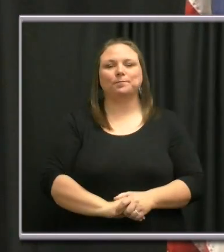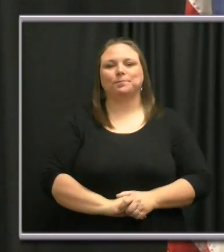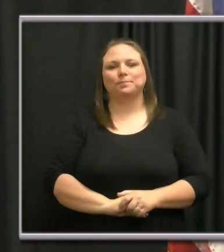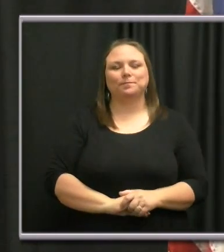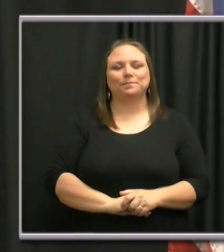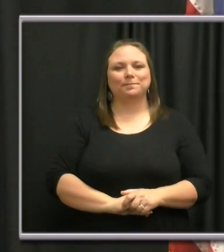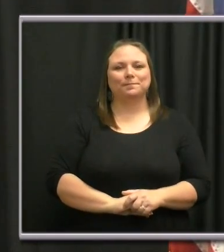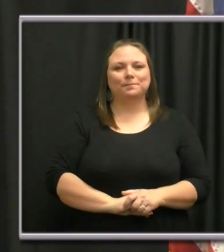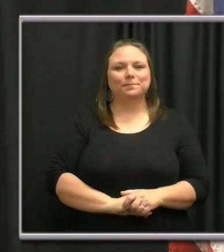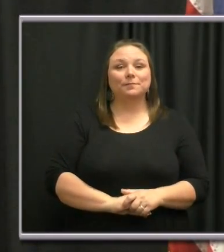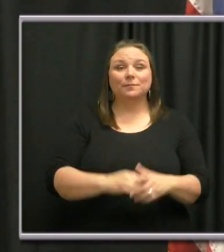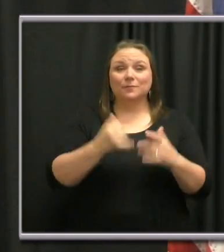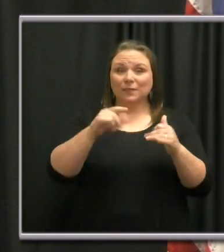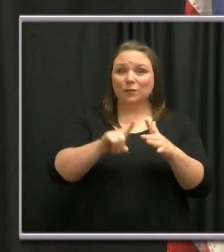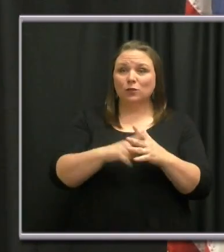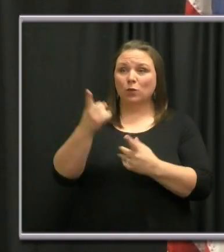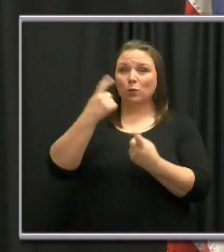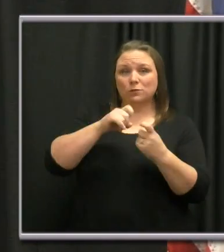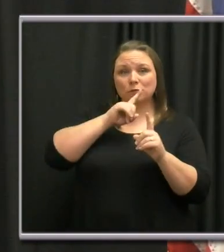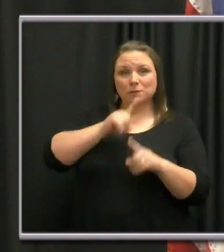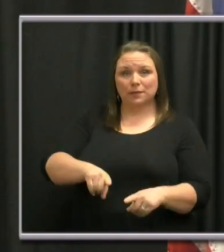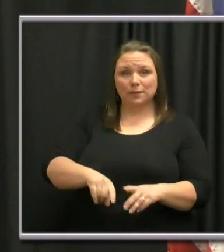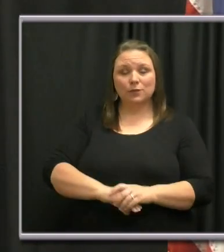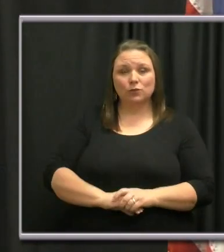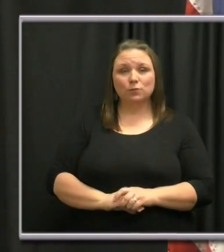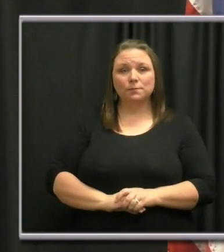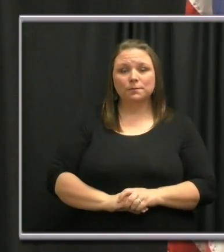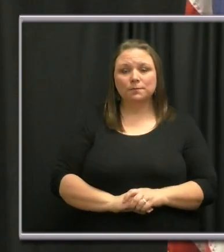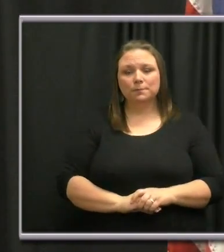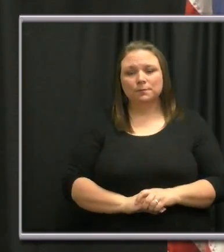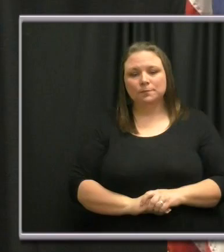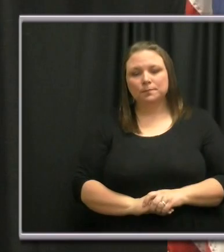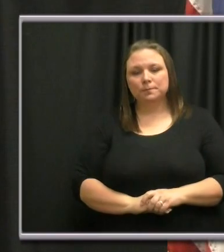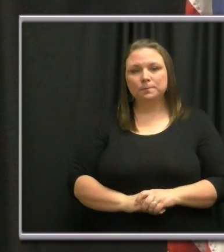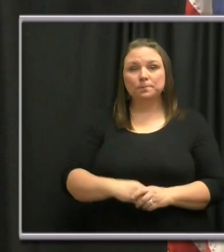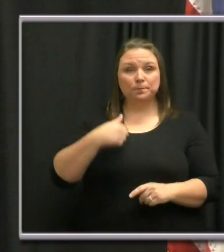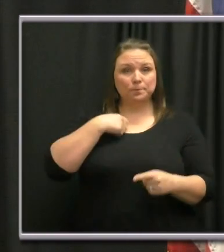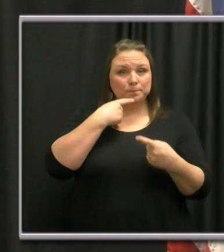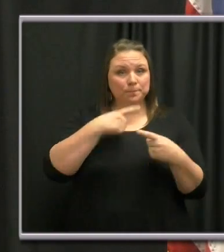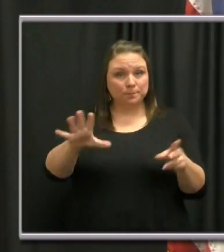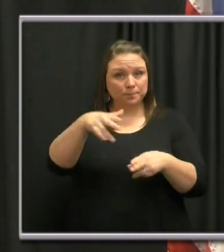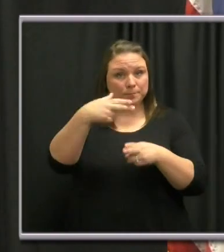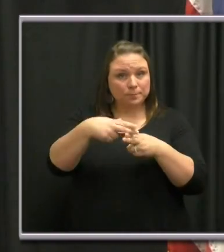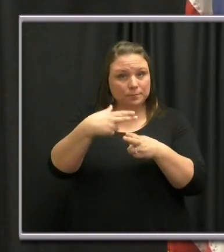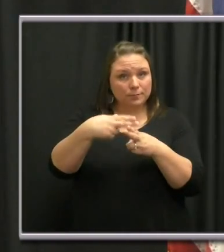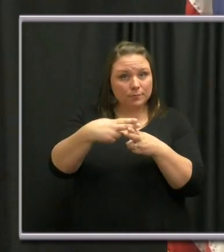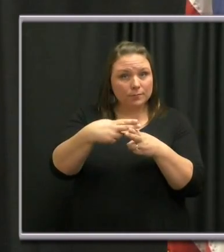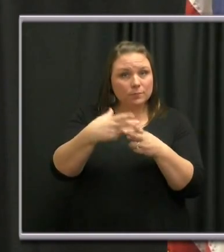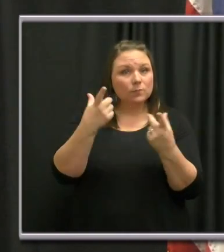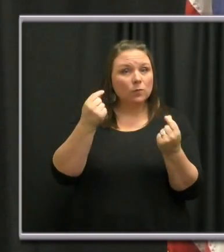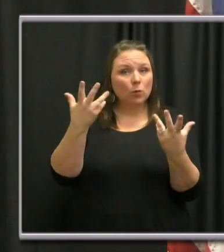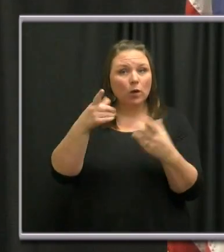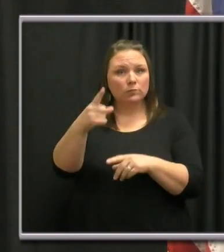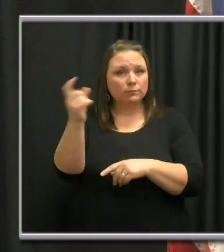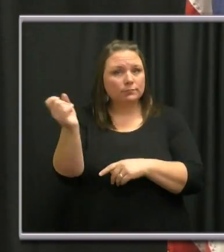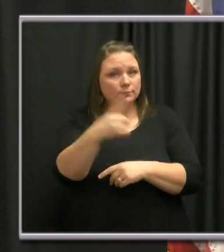REVEREND HAMMOND'S THANK YOU BISHOP SPALDING. WE WILL NOW START TO Q. AND A PORTION OF